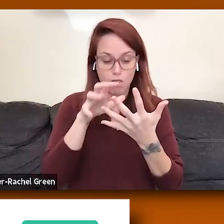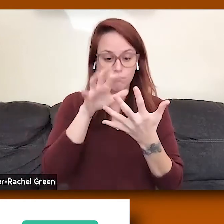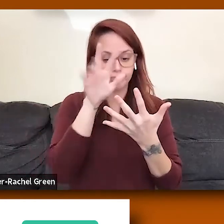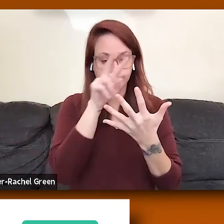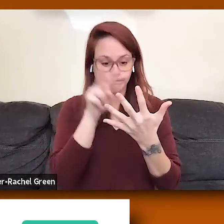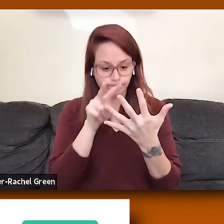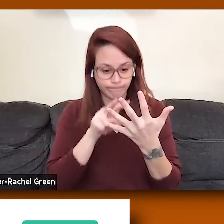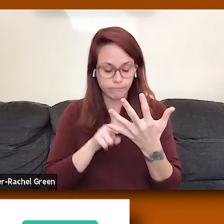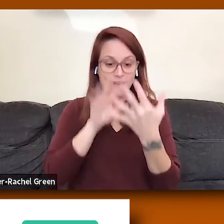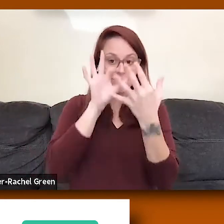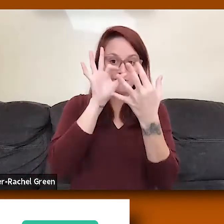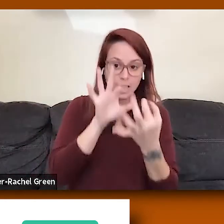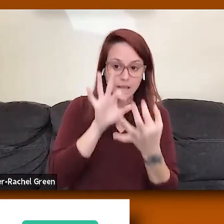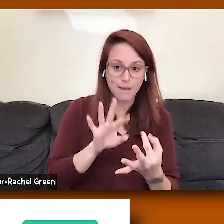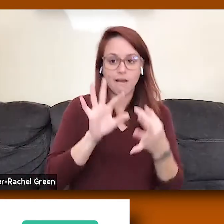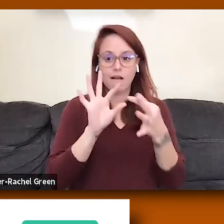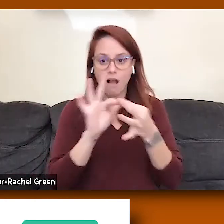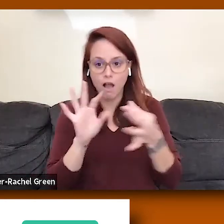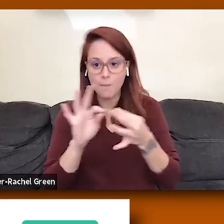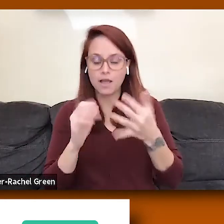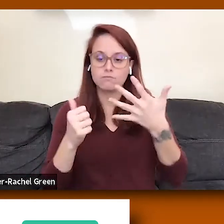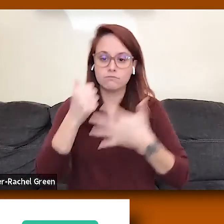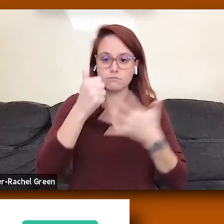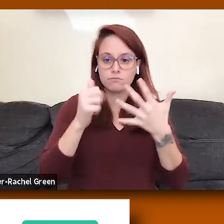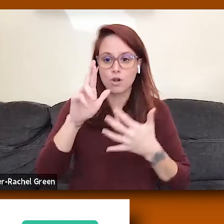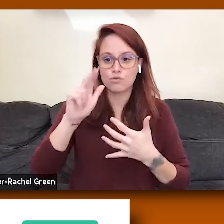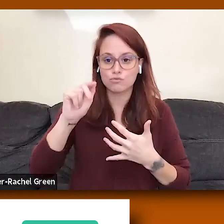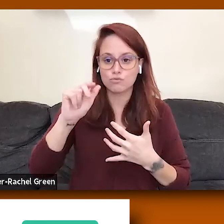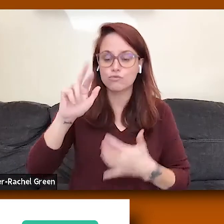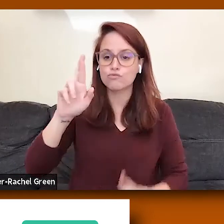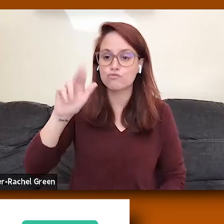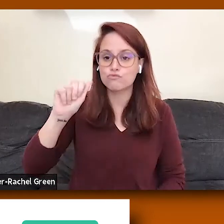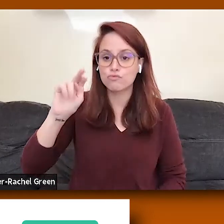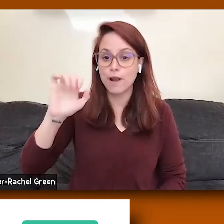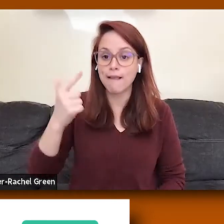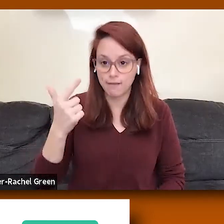their comments, their initial rankings individually, usually.